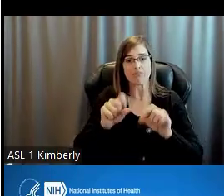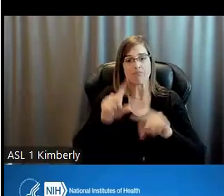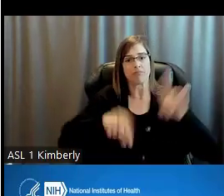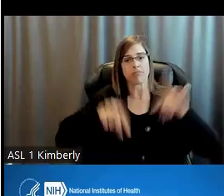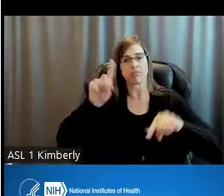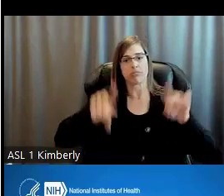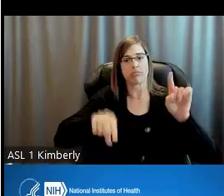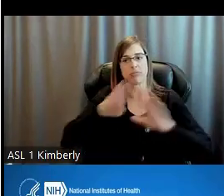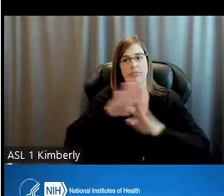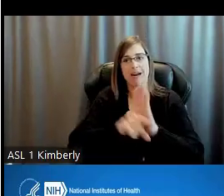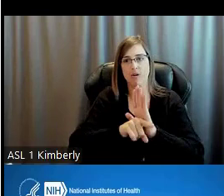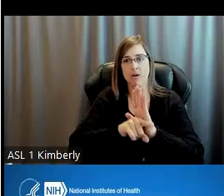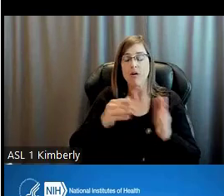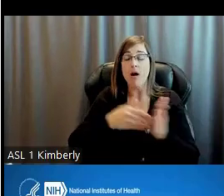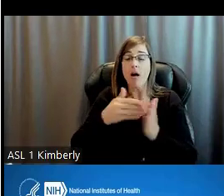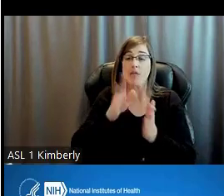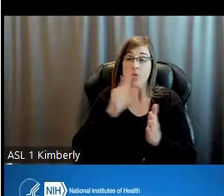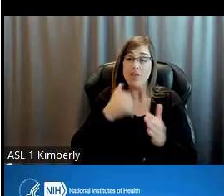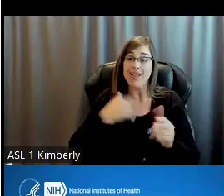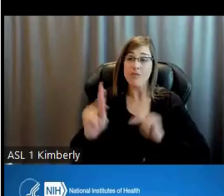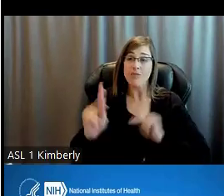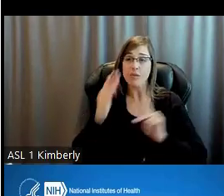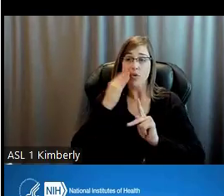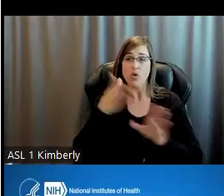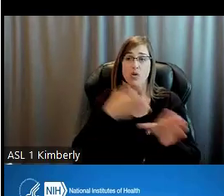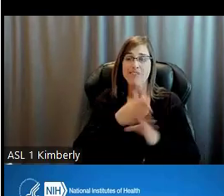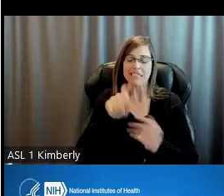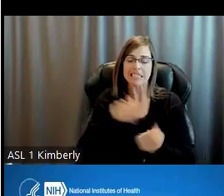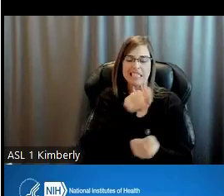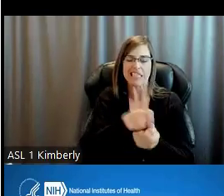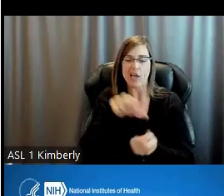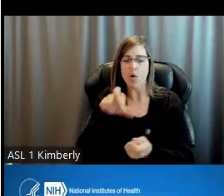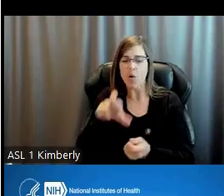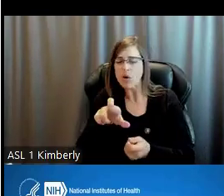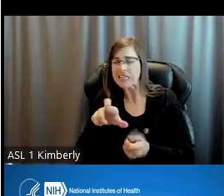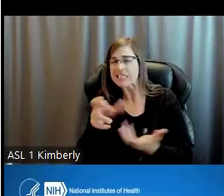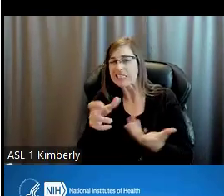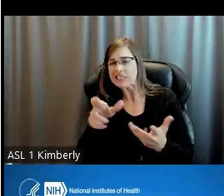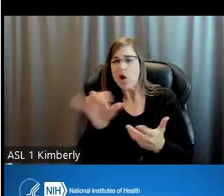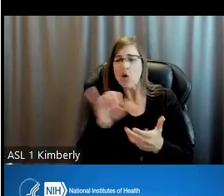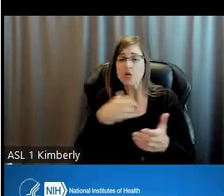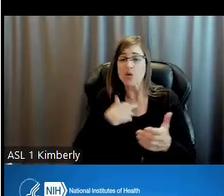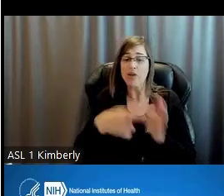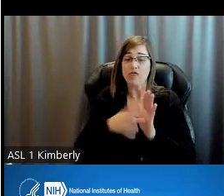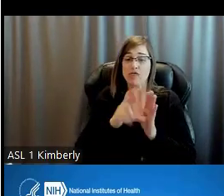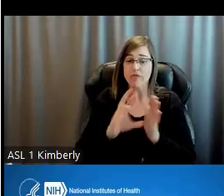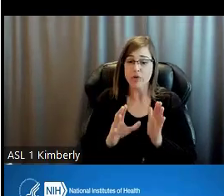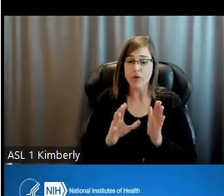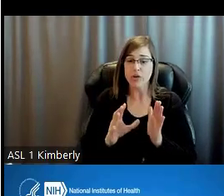Oftentimes, you'll have people who know your field exactly, or you'll also have reviewers who are generally knowledgeable